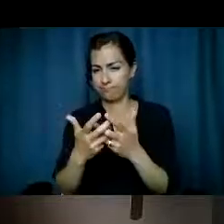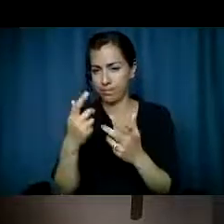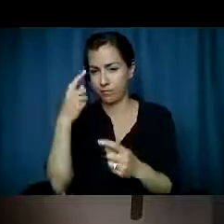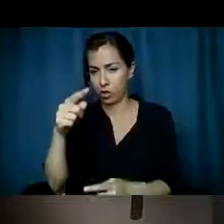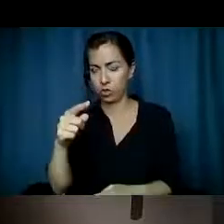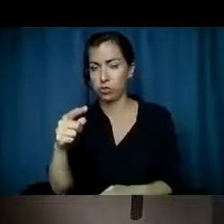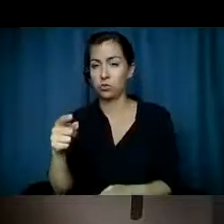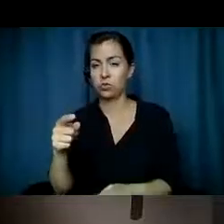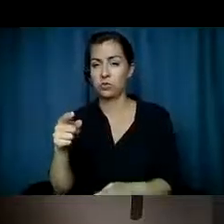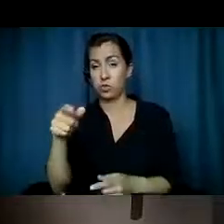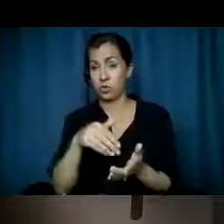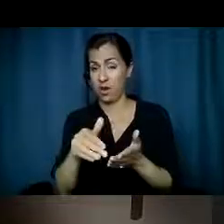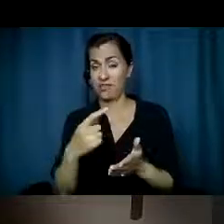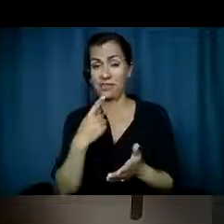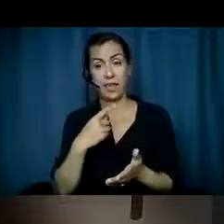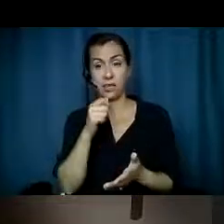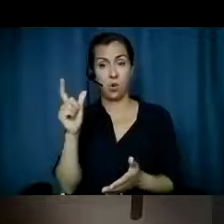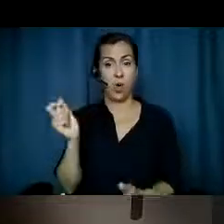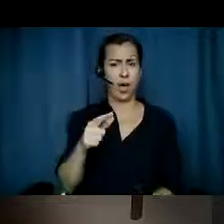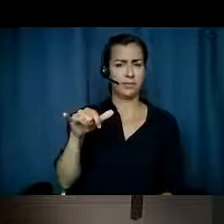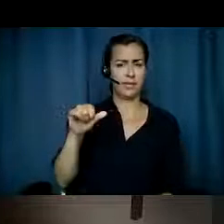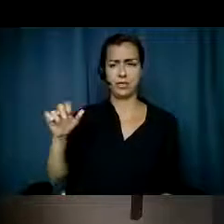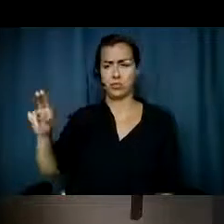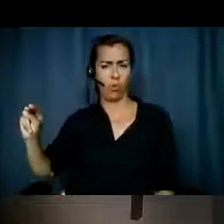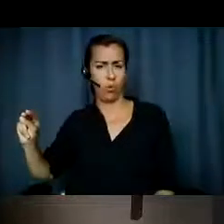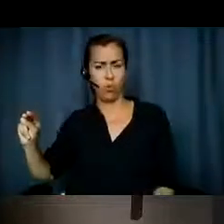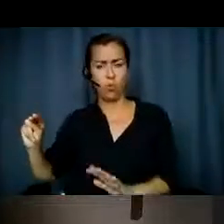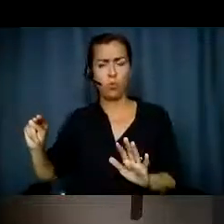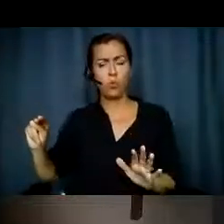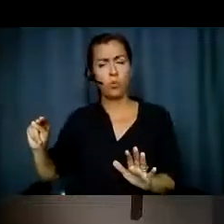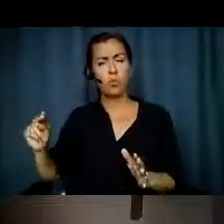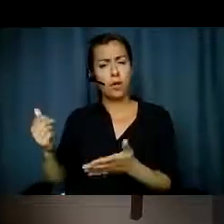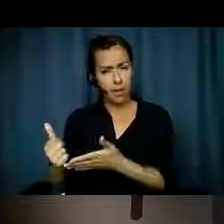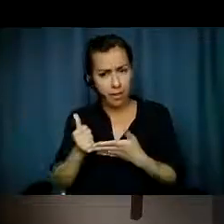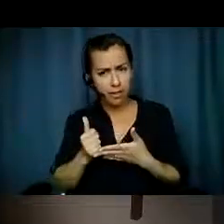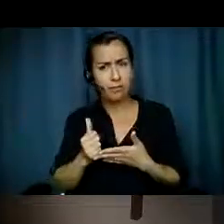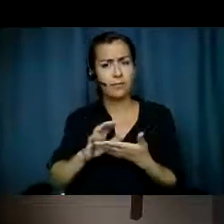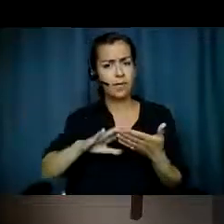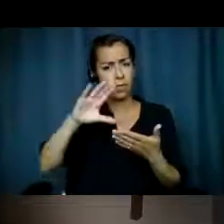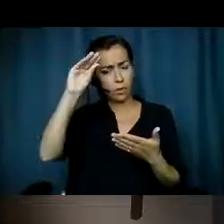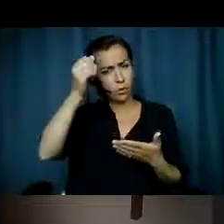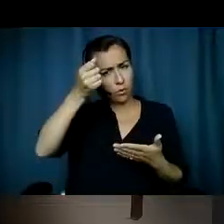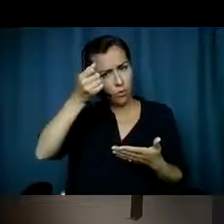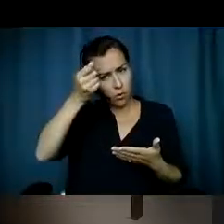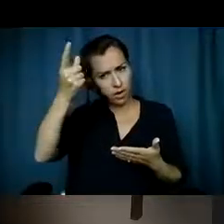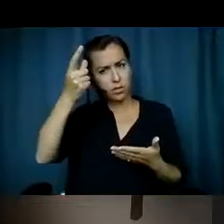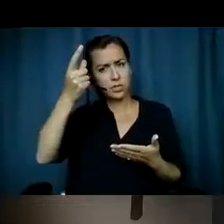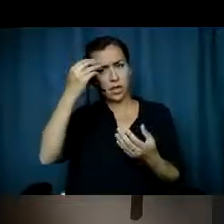Can everyone hear me? Yes I could hear you. Awesome.